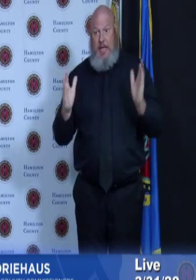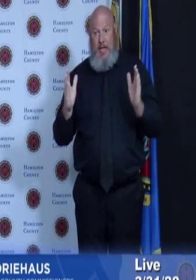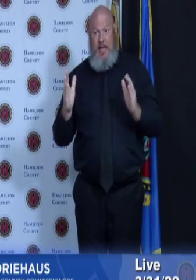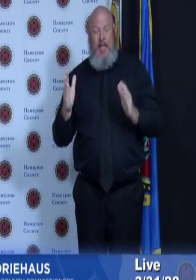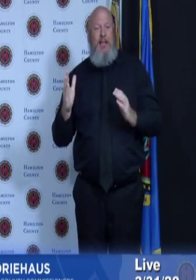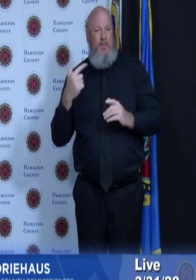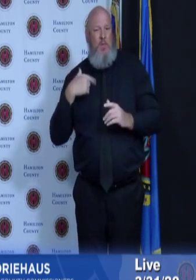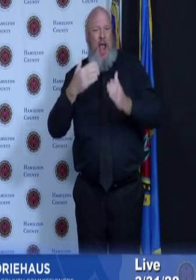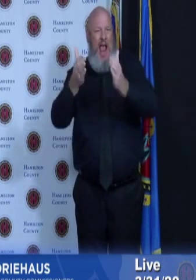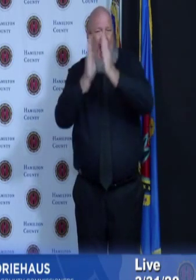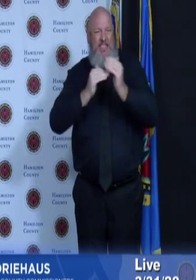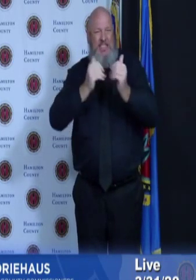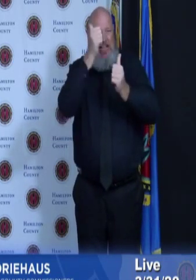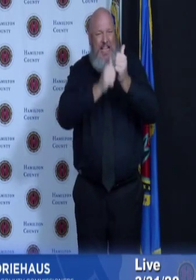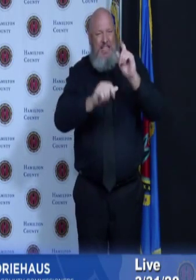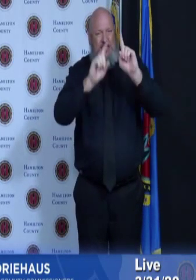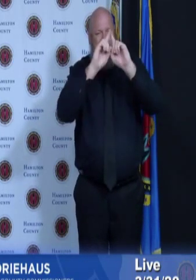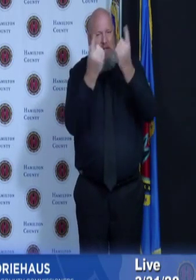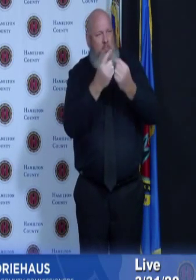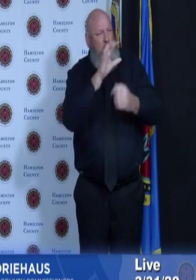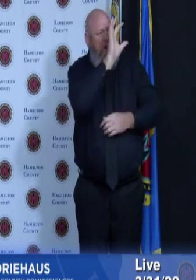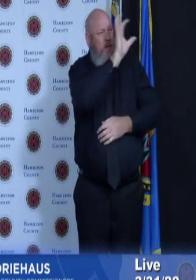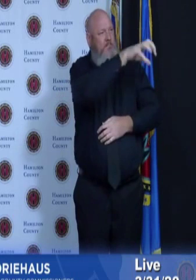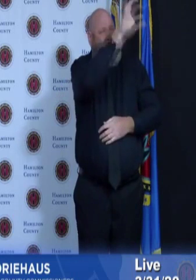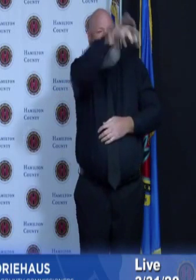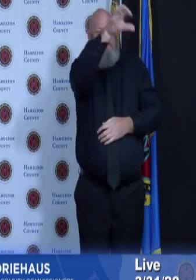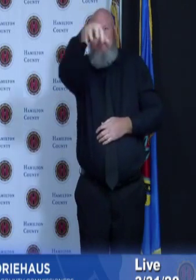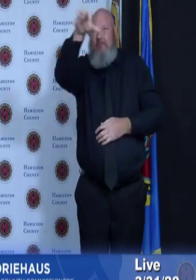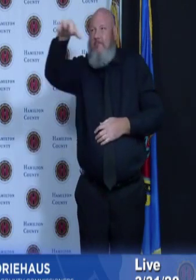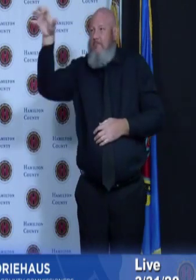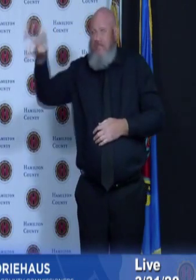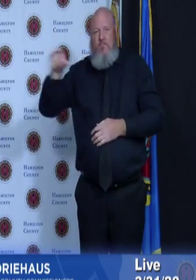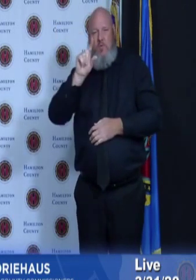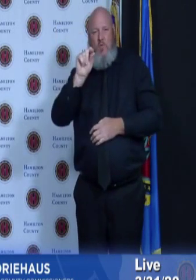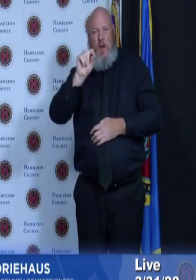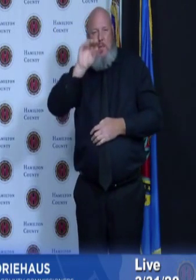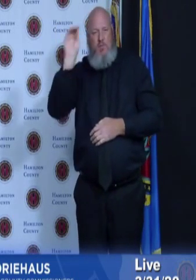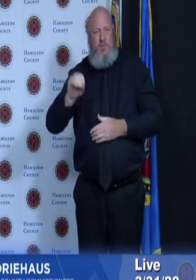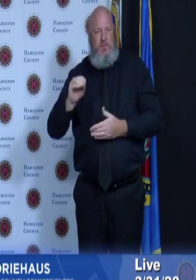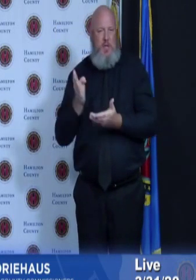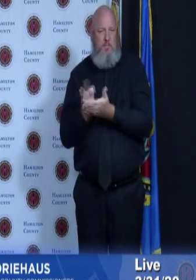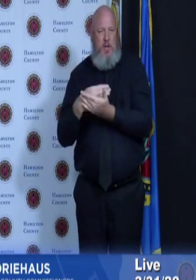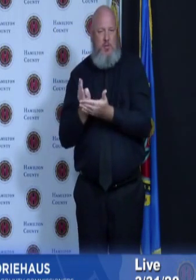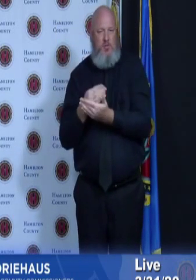may have to continually revisit as the situation progresses layoffs or